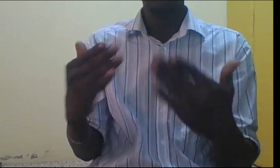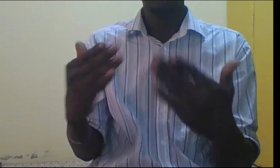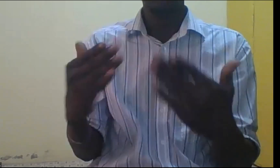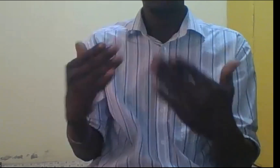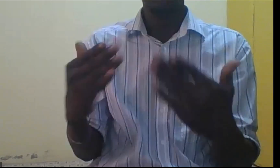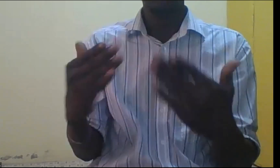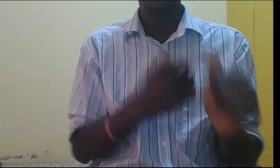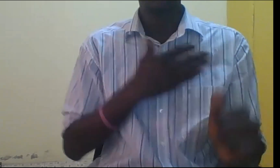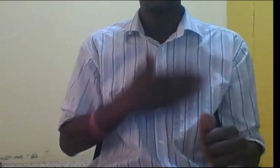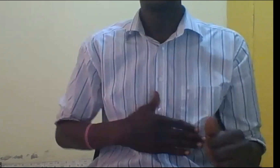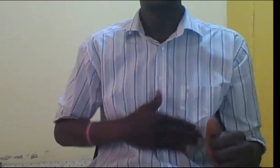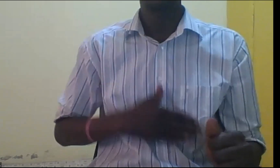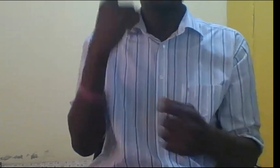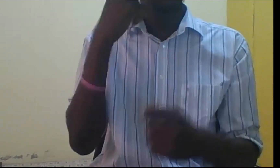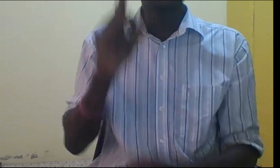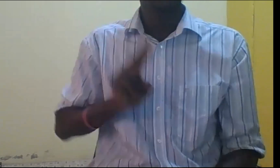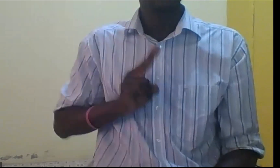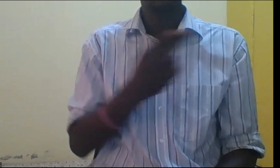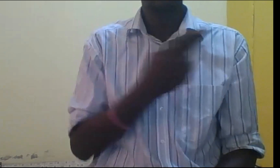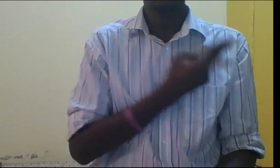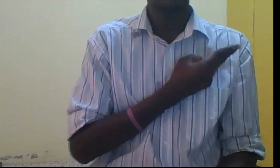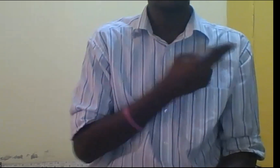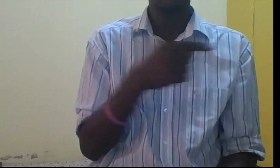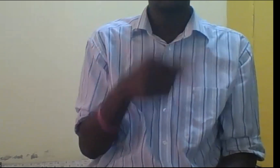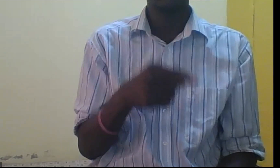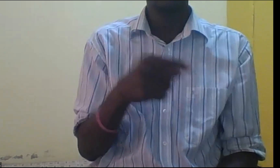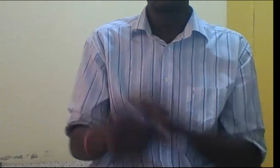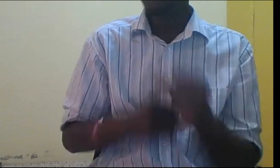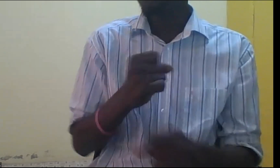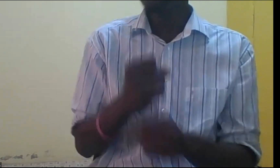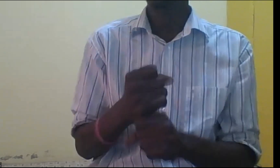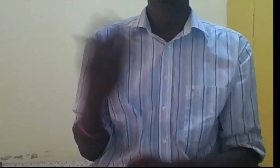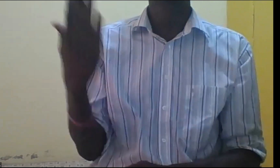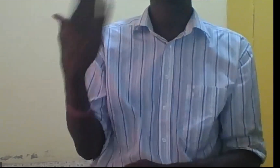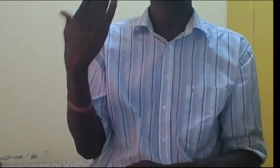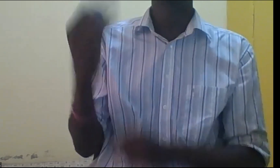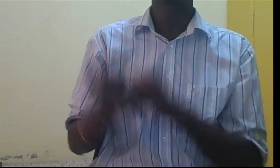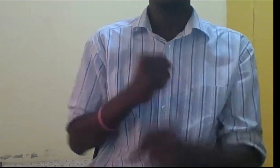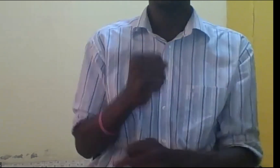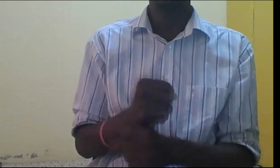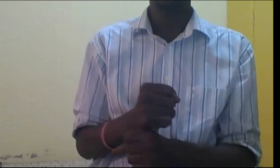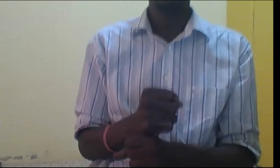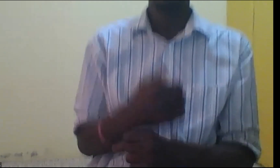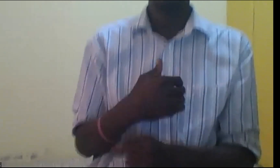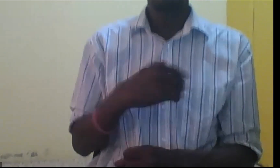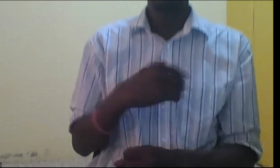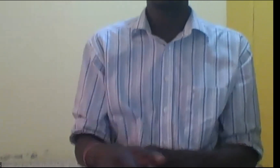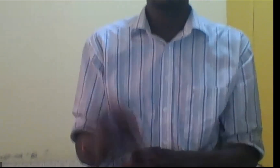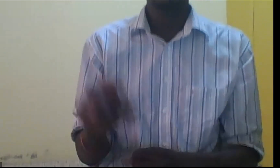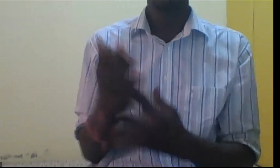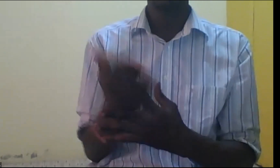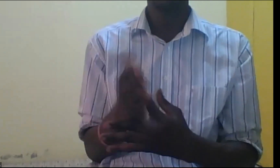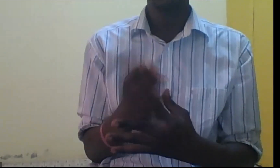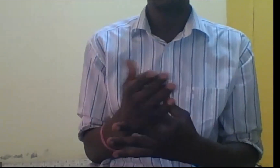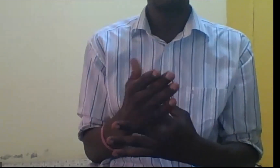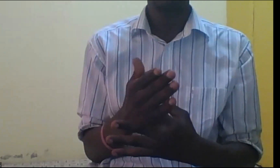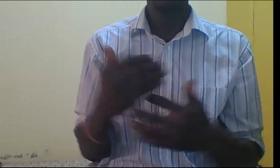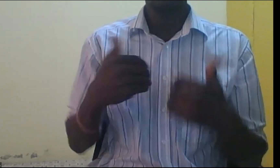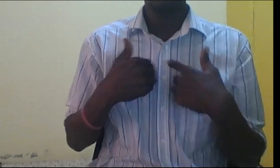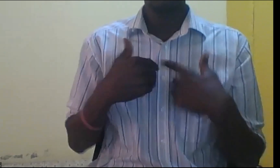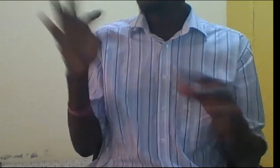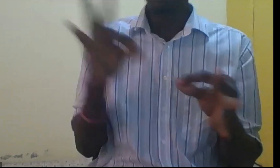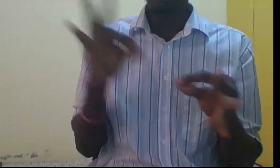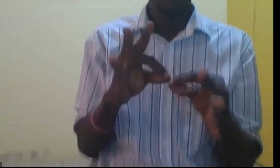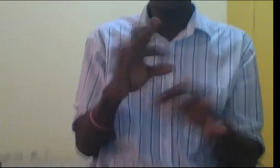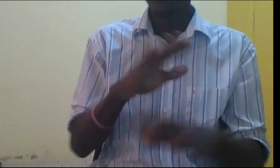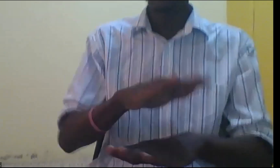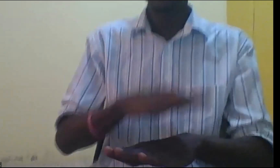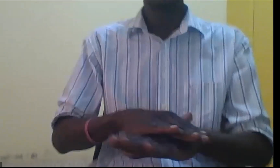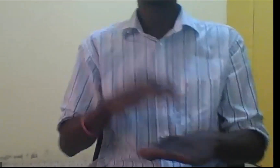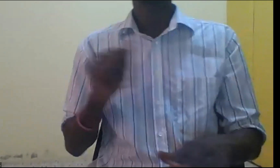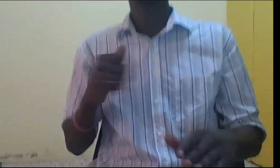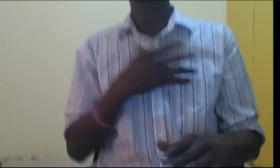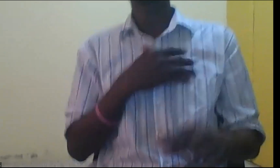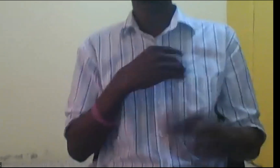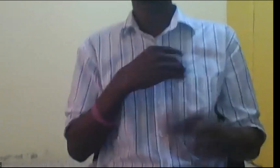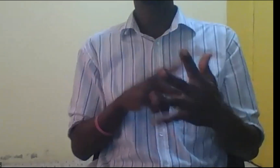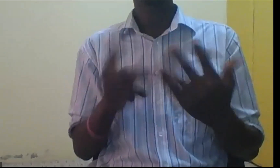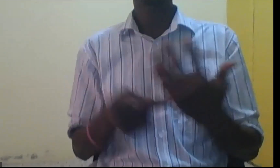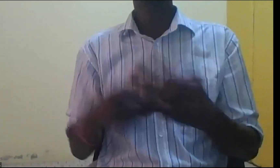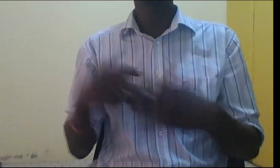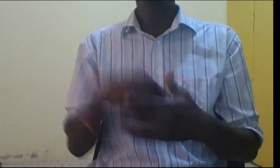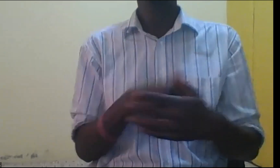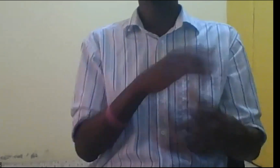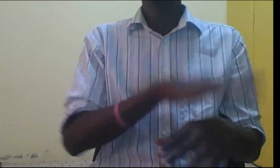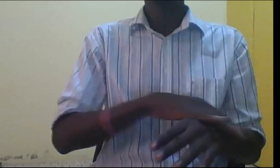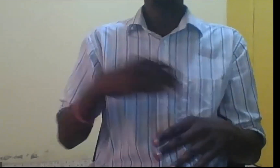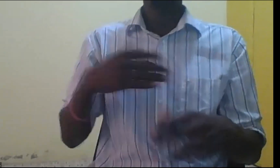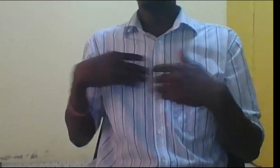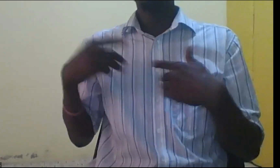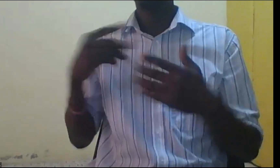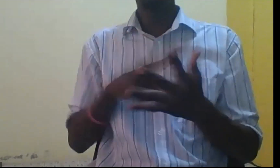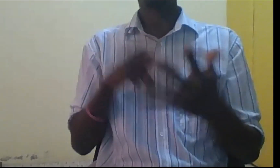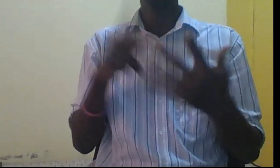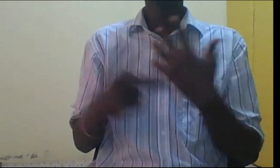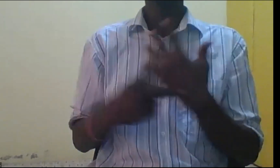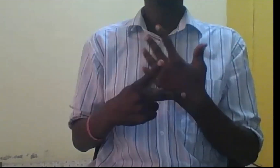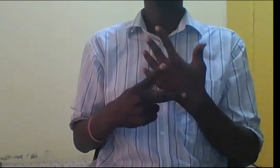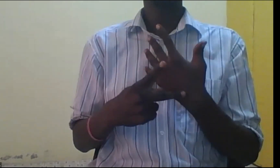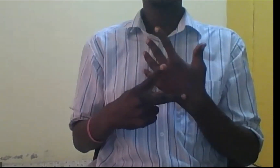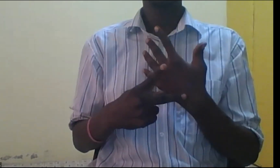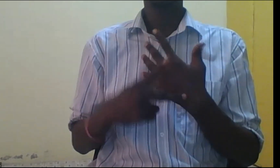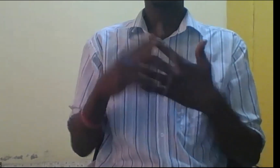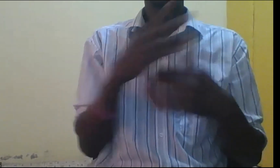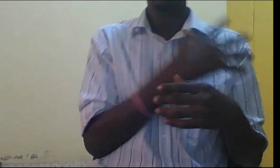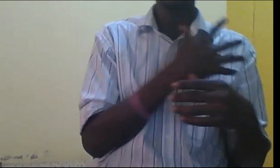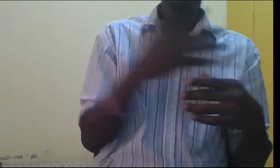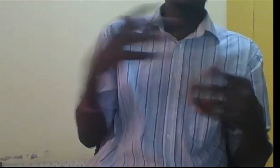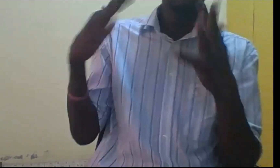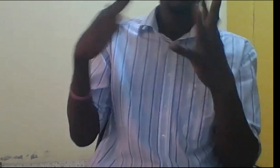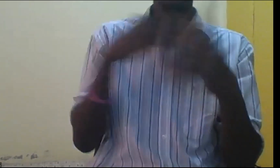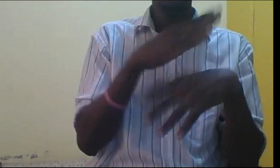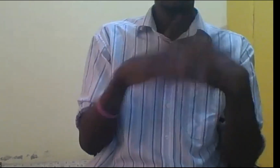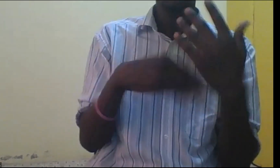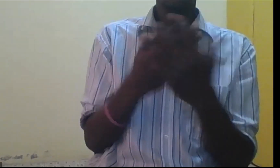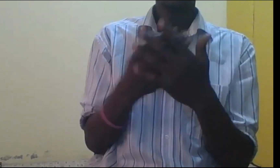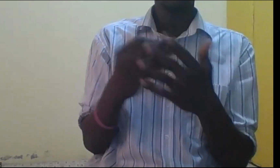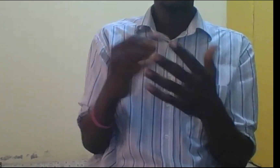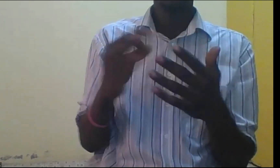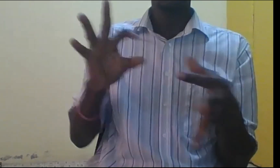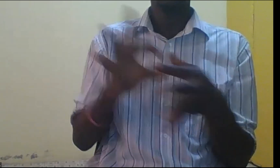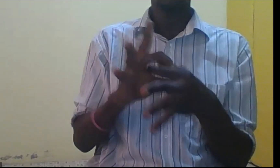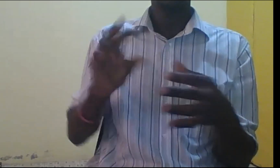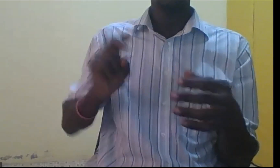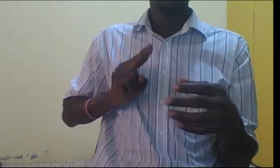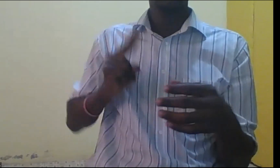I think, for us earlier this year. One of the things, or last year, one of the things we realized was we had a choice between having perfect calls and events, and between having inclusive calls and events, and we chose inclusion, and we hope all of us all of you will join us in at this choice